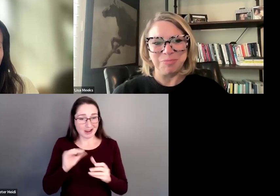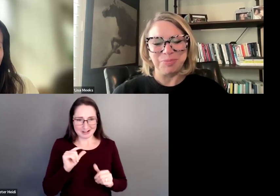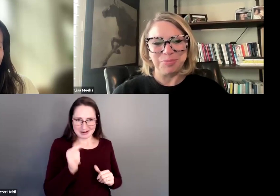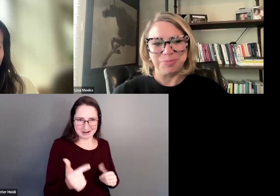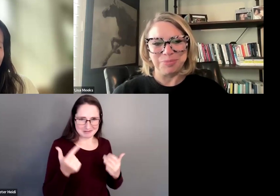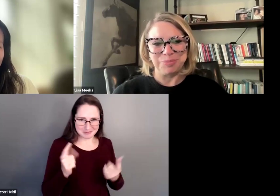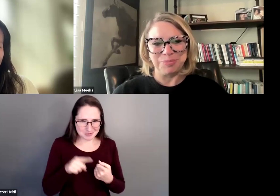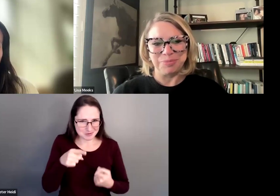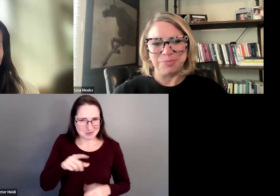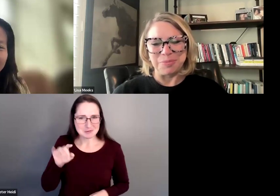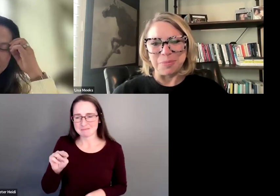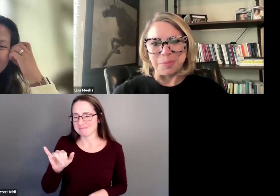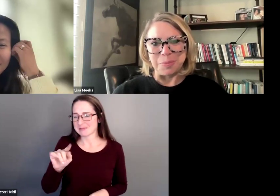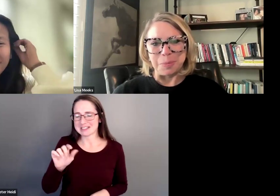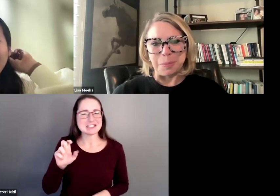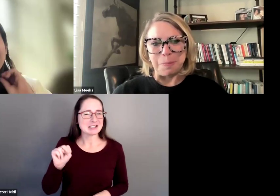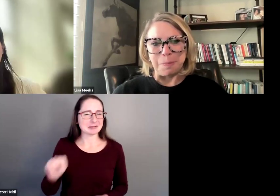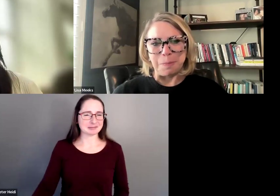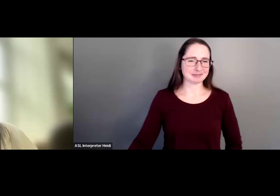Med Association. And I'll turn it over to you, Mytien.